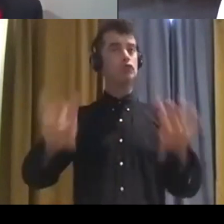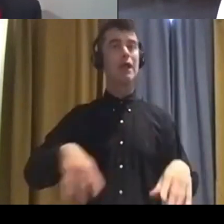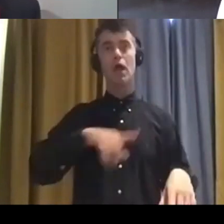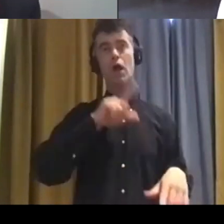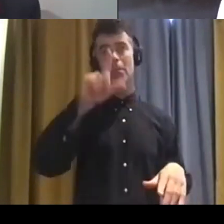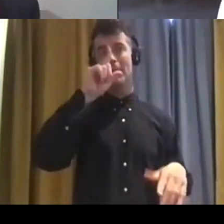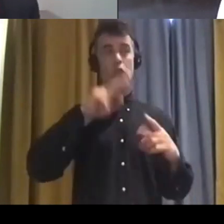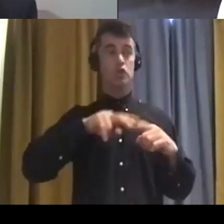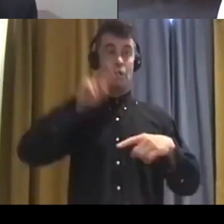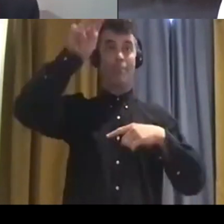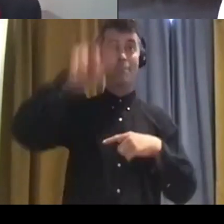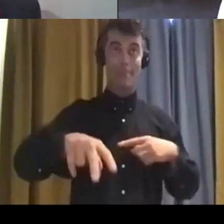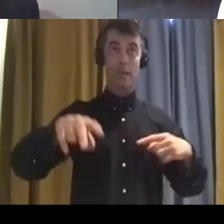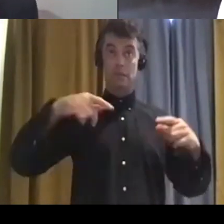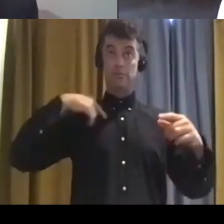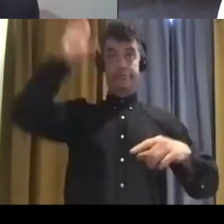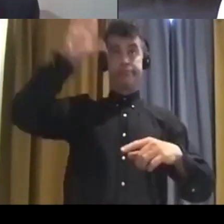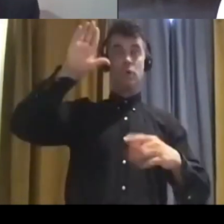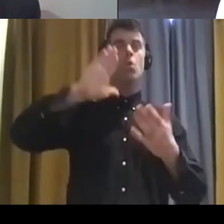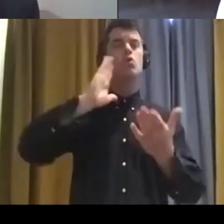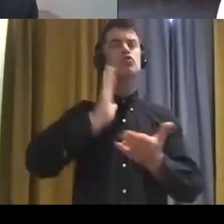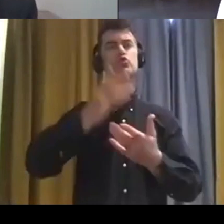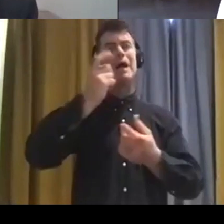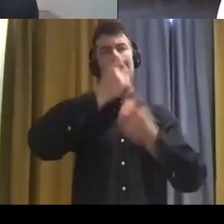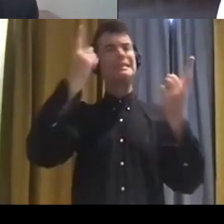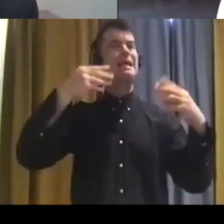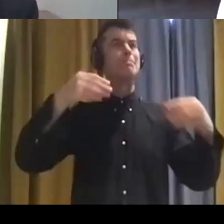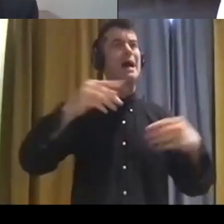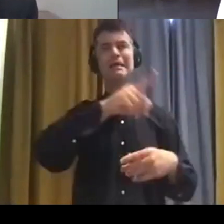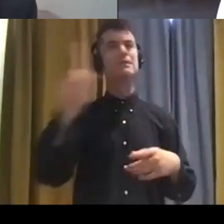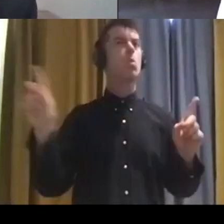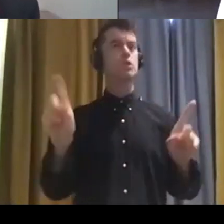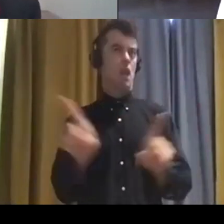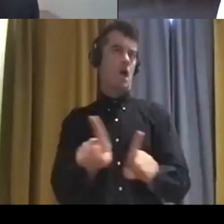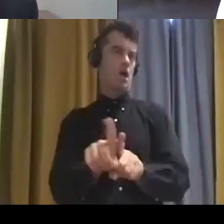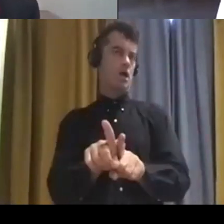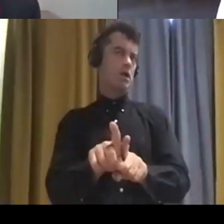really understanding the context of the market or really having the insights from the consumer